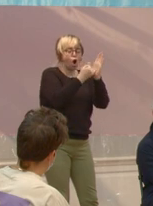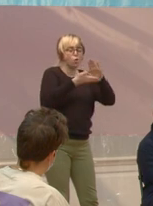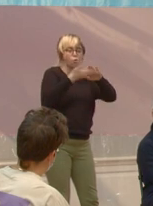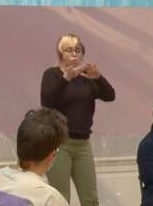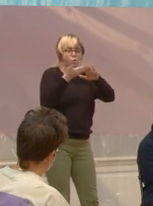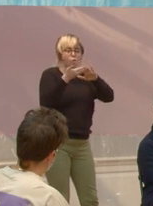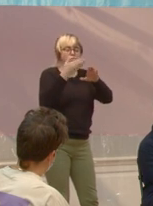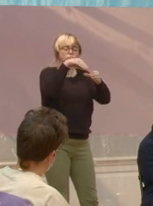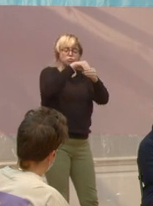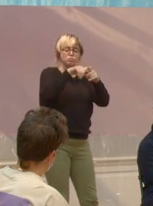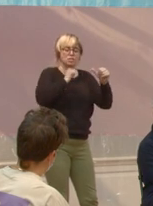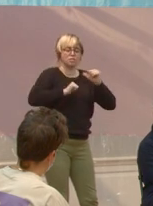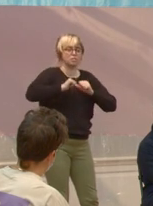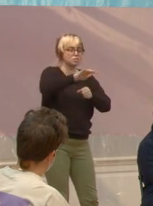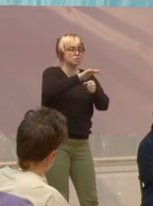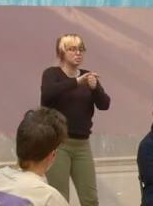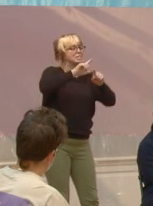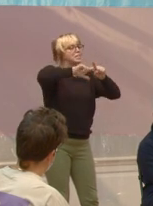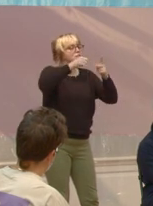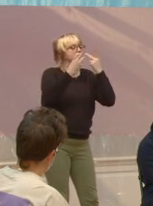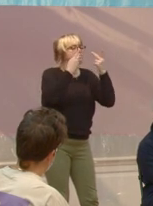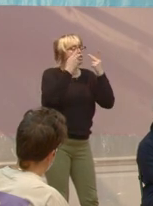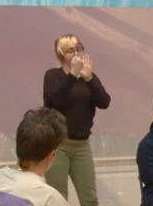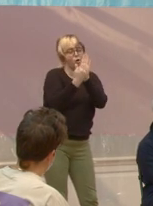imbue their space with something other than visual art, and Taka